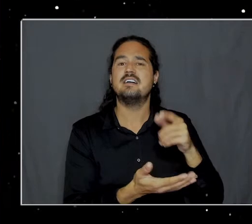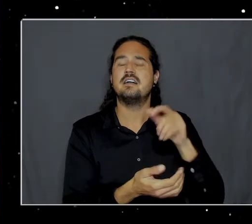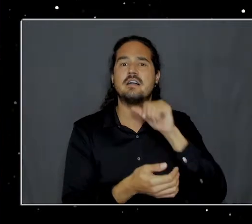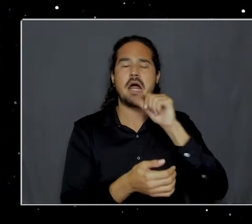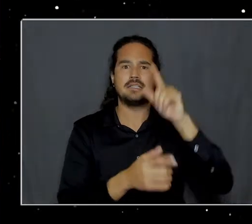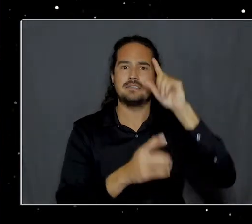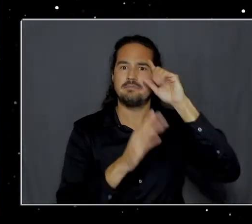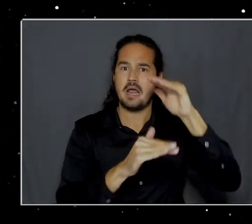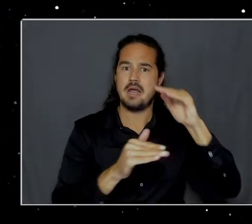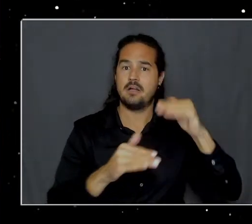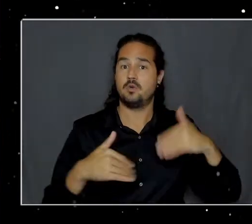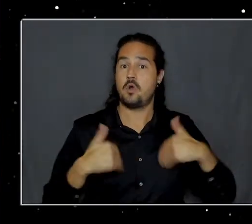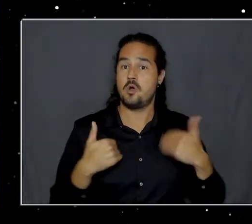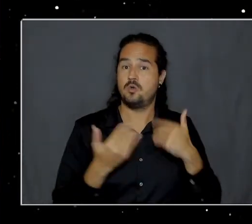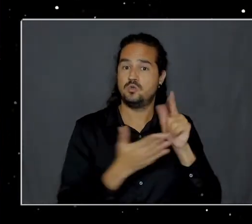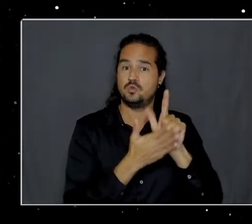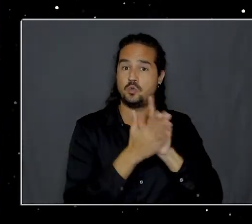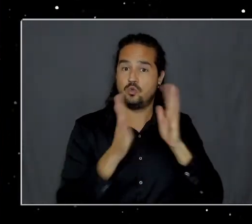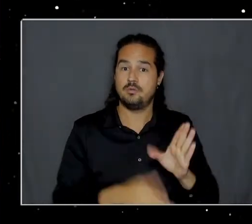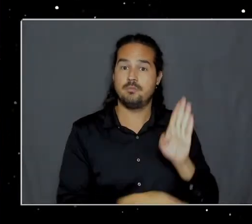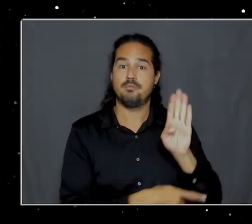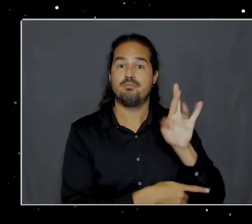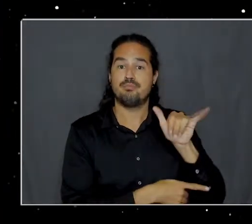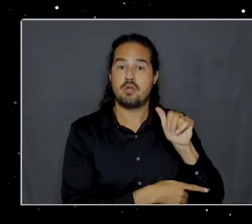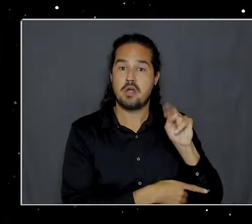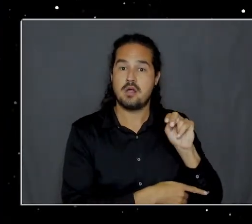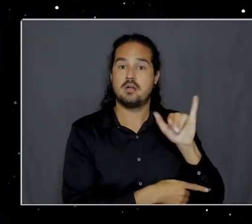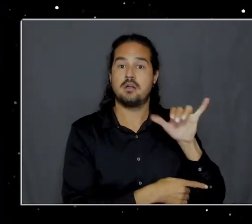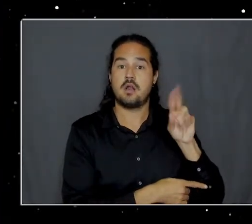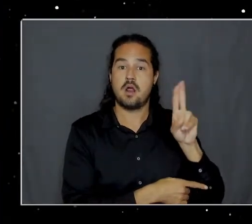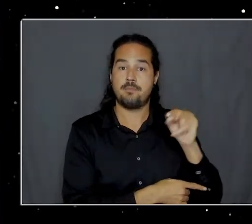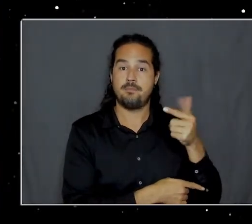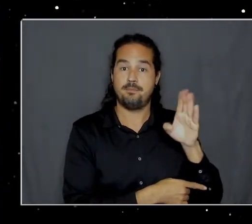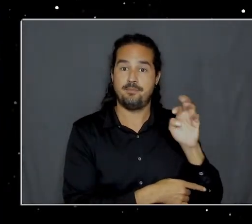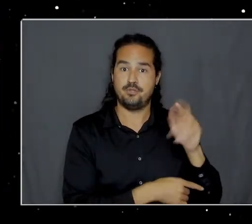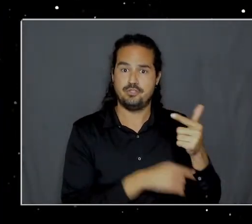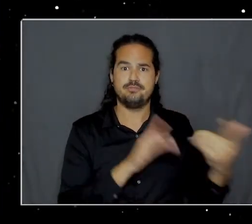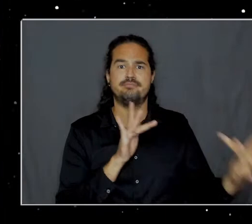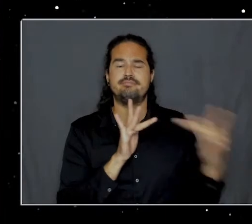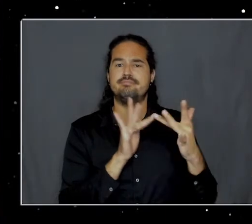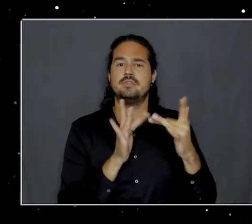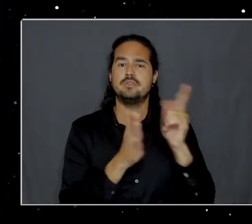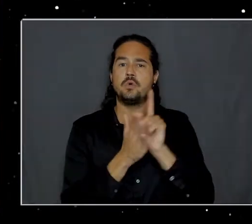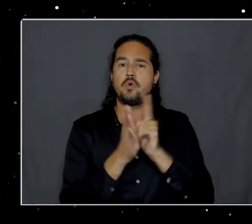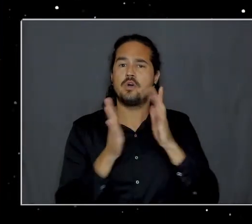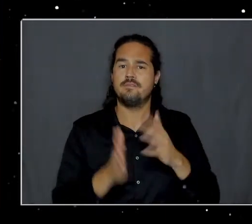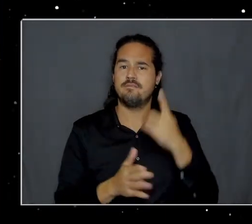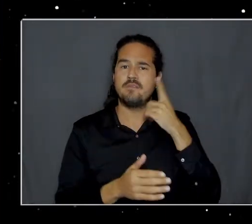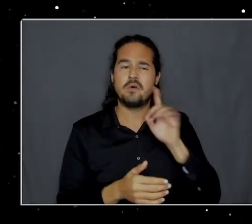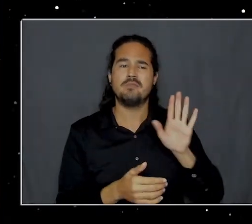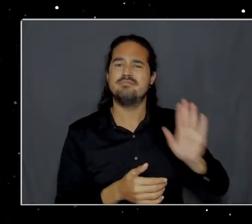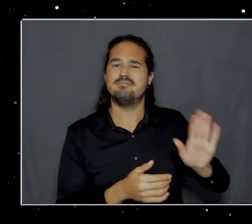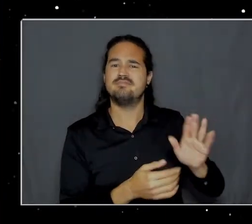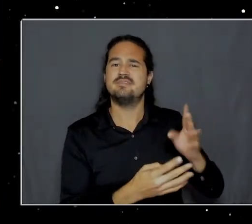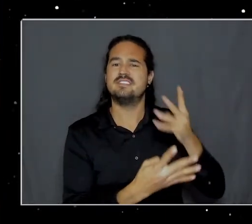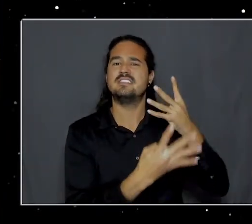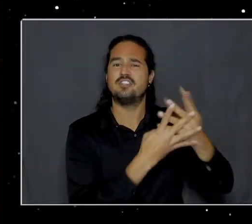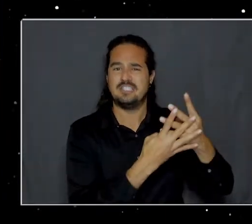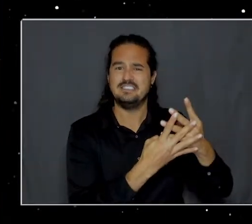THE KING COUNTY JAIL CONDITIONS CASE CAME TO ME FROM THE MOST UNLIKELY SOURCE. A YOUNG LAWYER, BRIAN YOUNGBERG, HAD REACHED OUT TO THE LAWYER